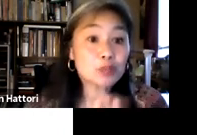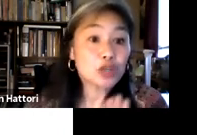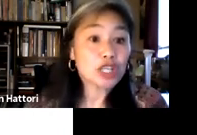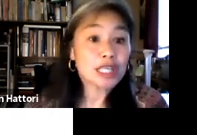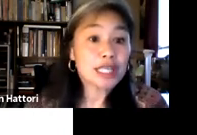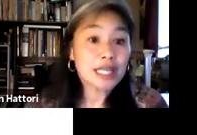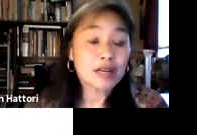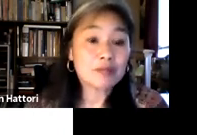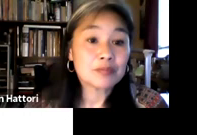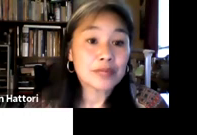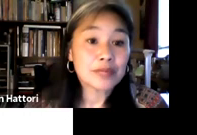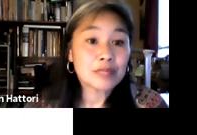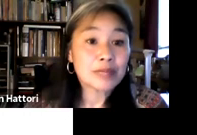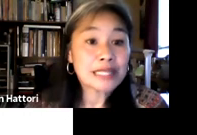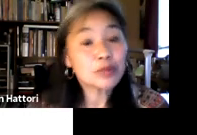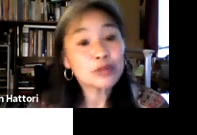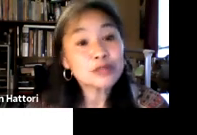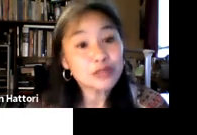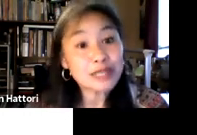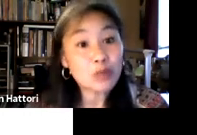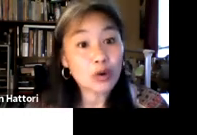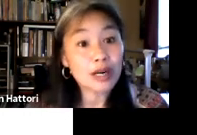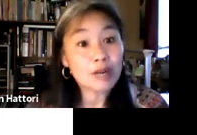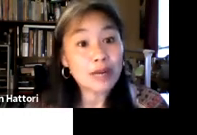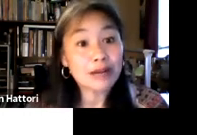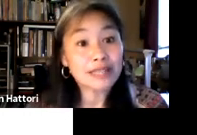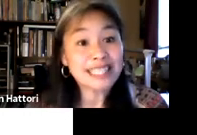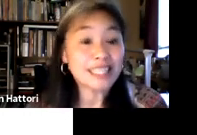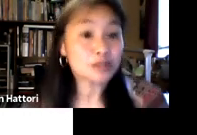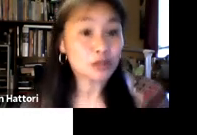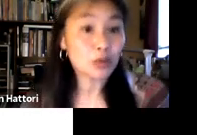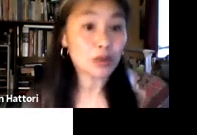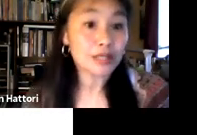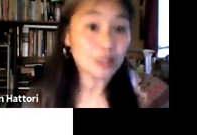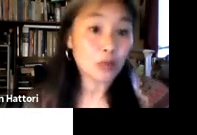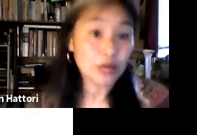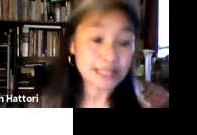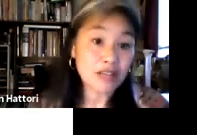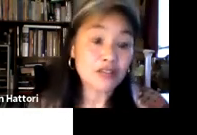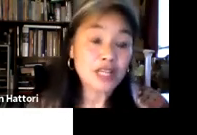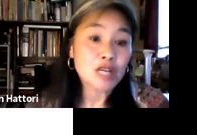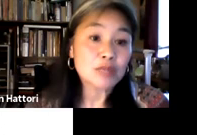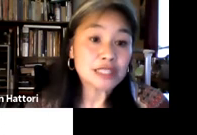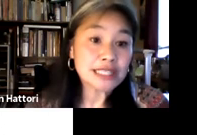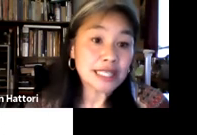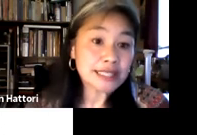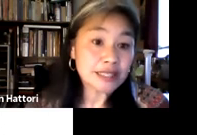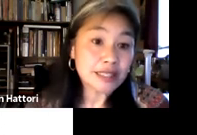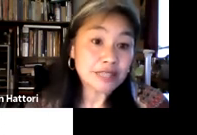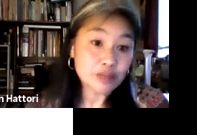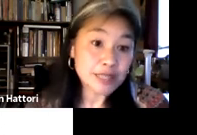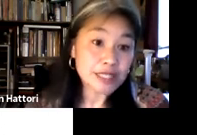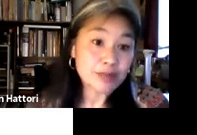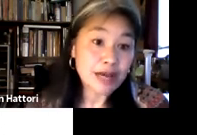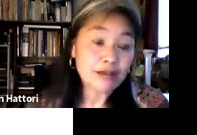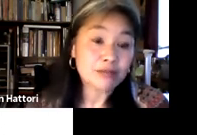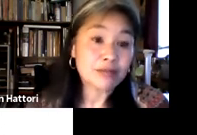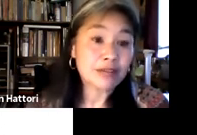looks happy. So I feel happy for her. So I'm going more towards